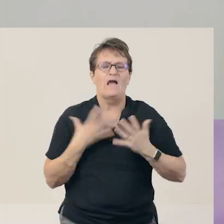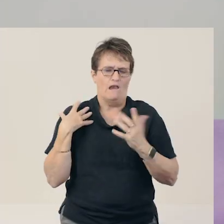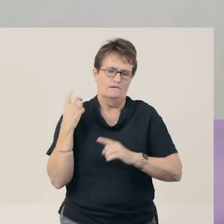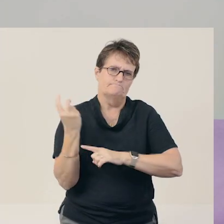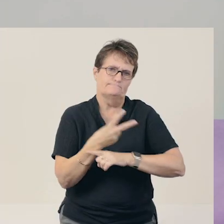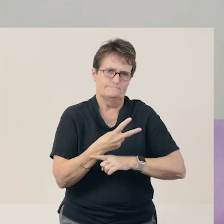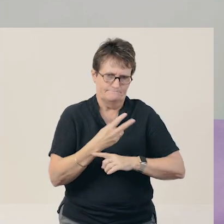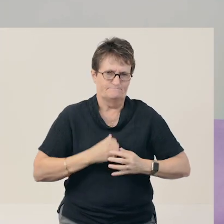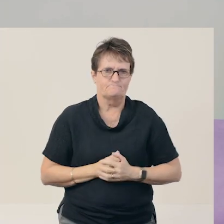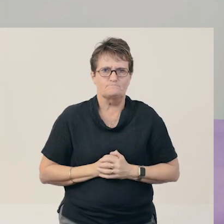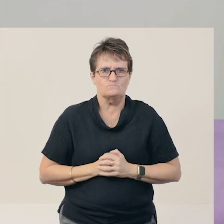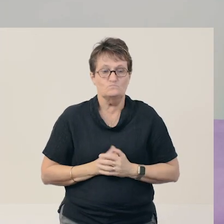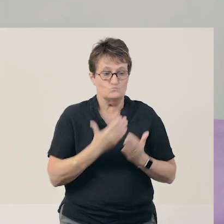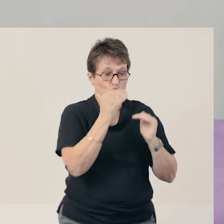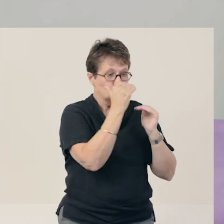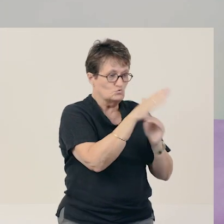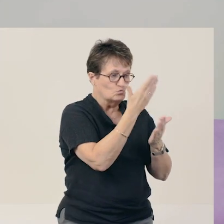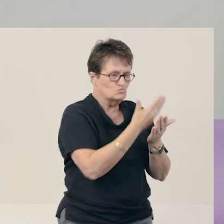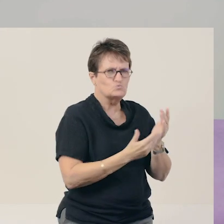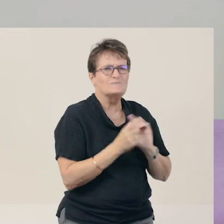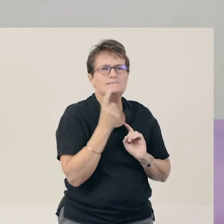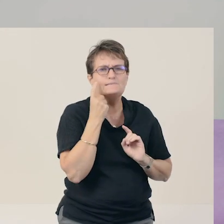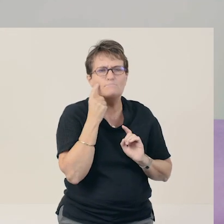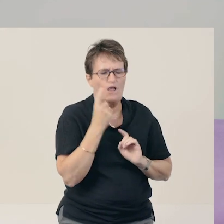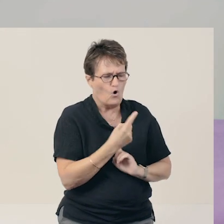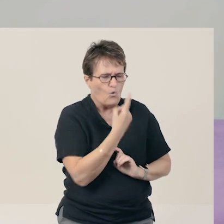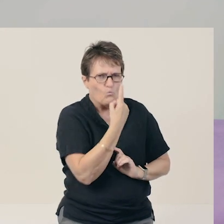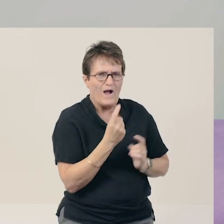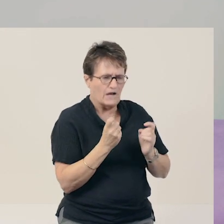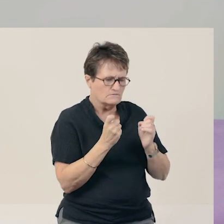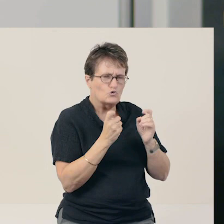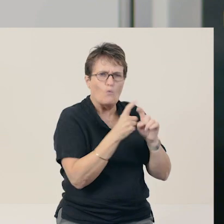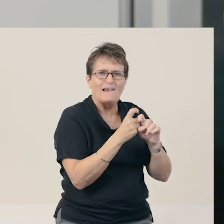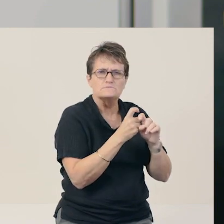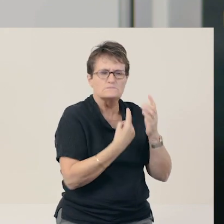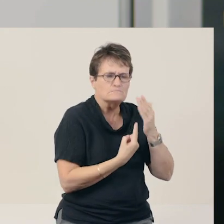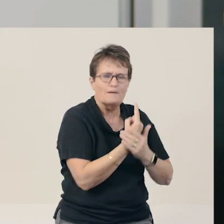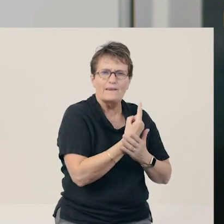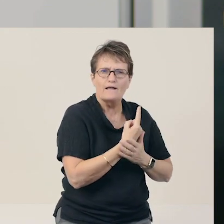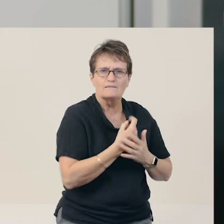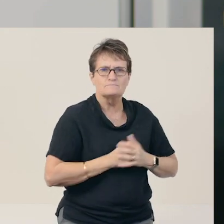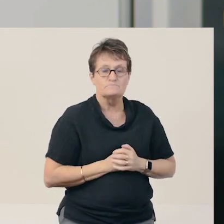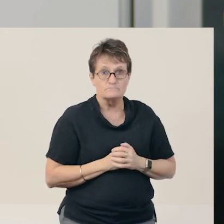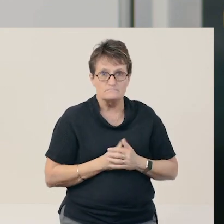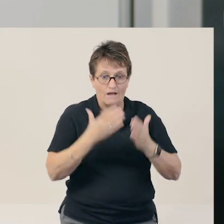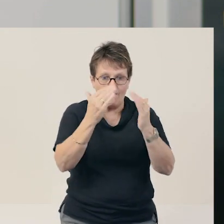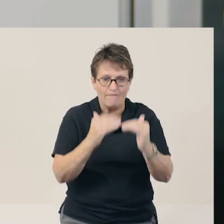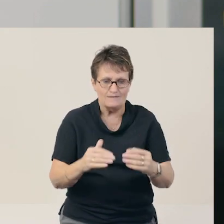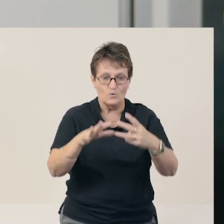Short stories have a simpler plot with, usually, only one complication. Are you ready for our next quiz statement? Okay,